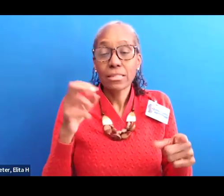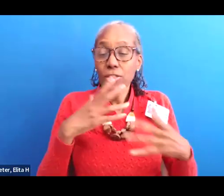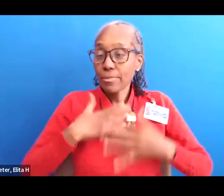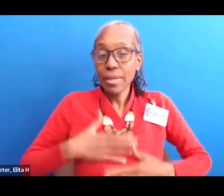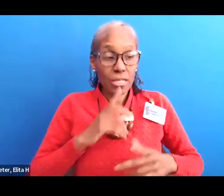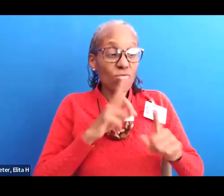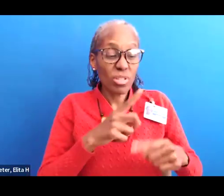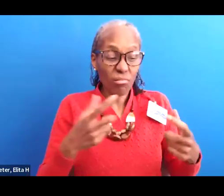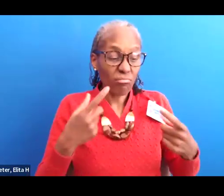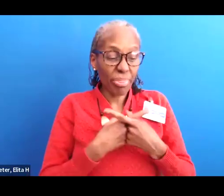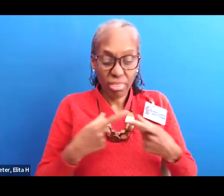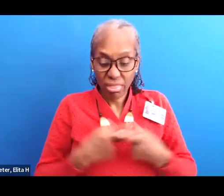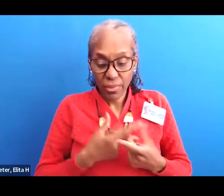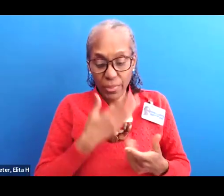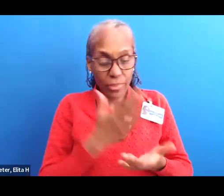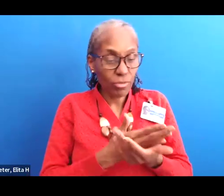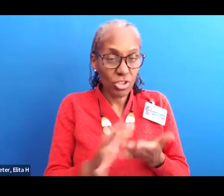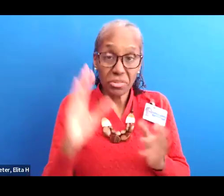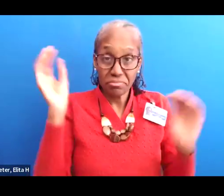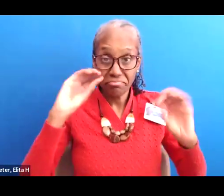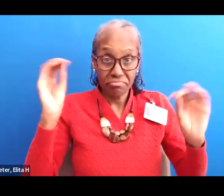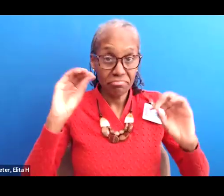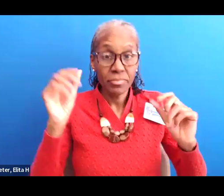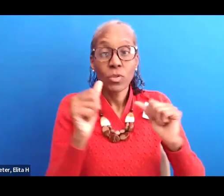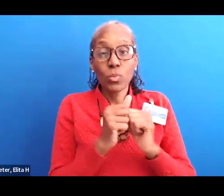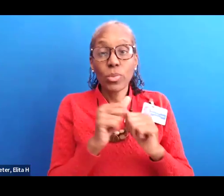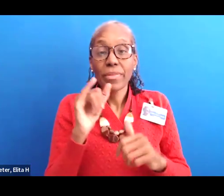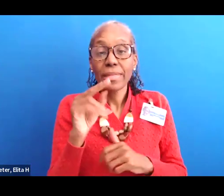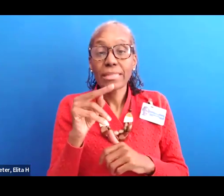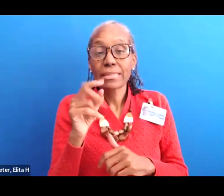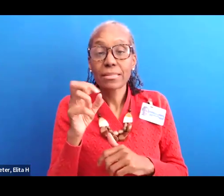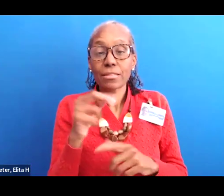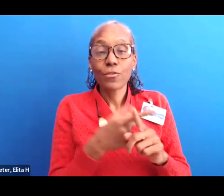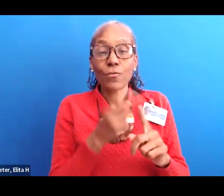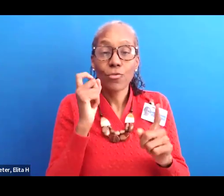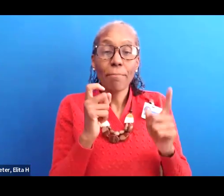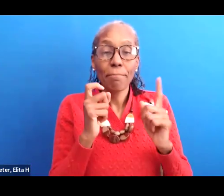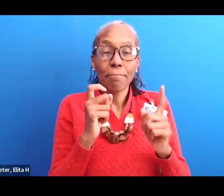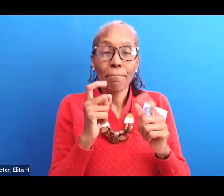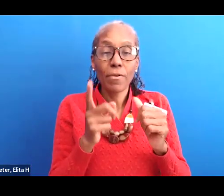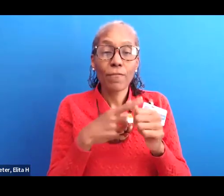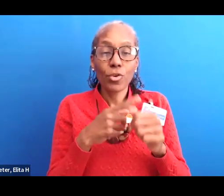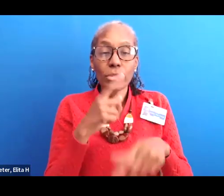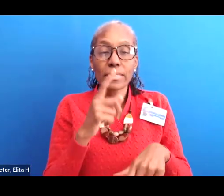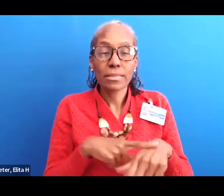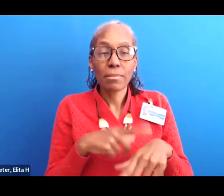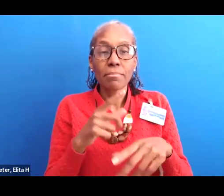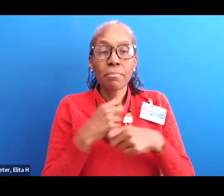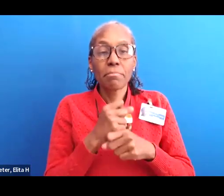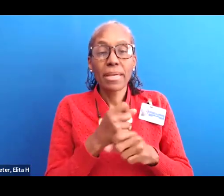We didn't have that rejection with insulin when it was first devised. It came from pigs.